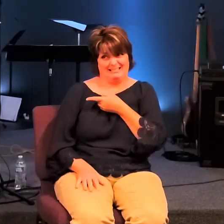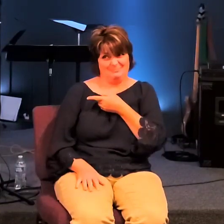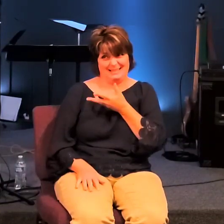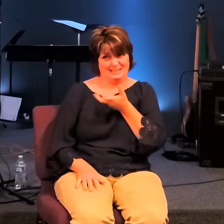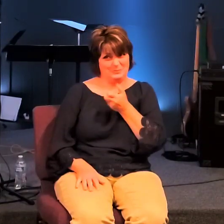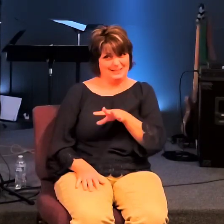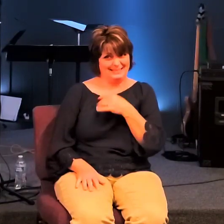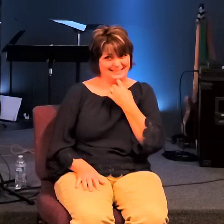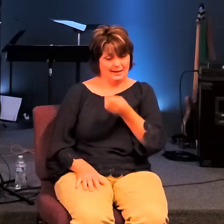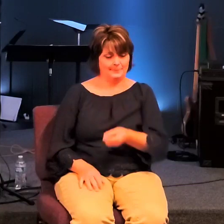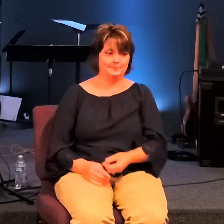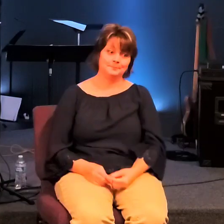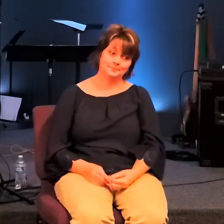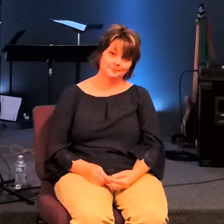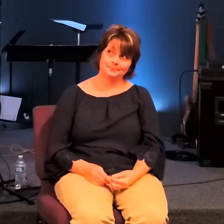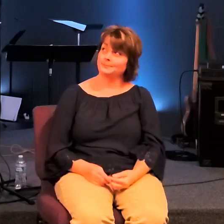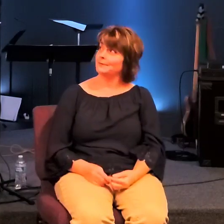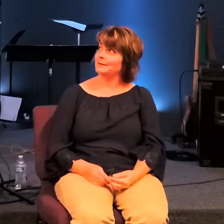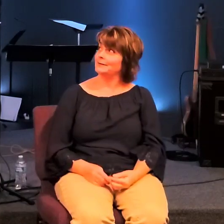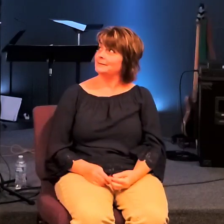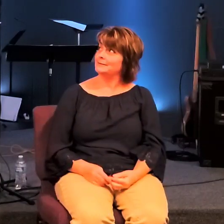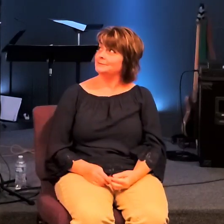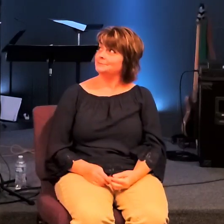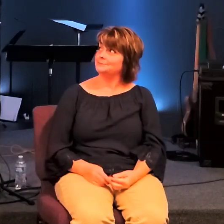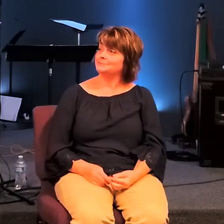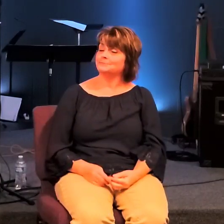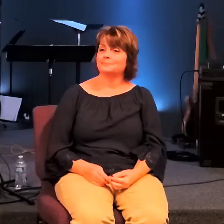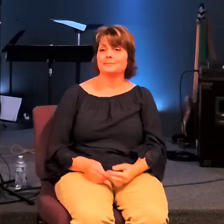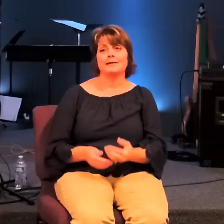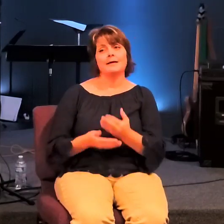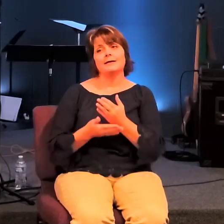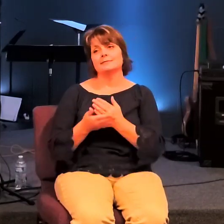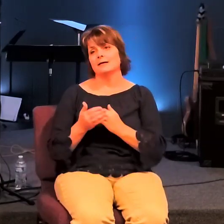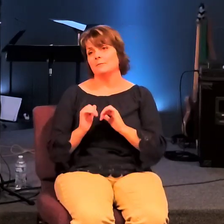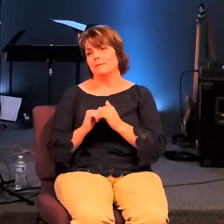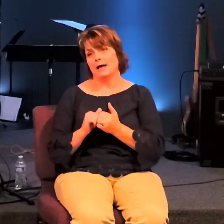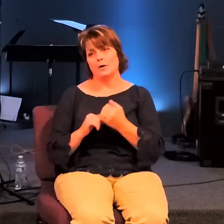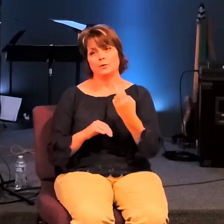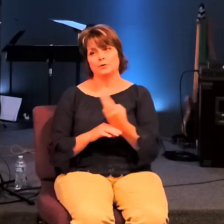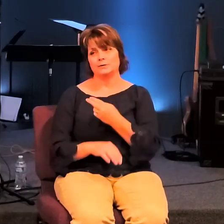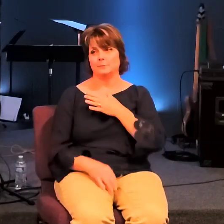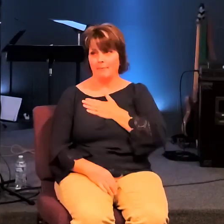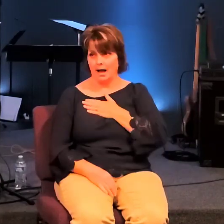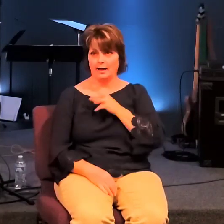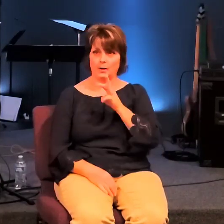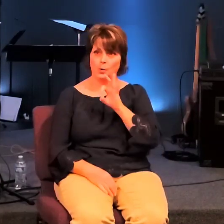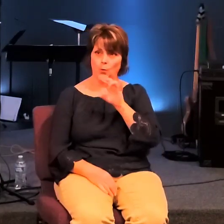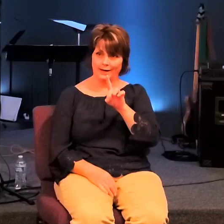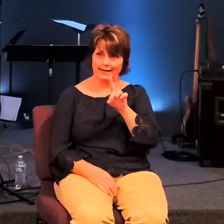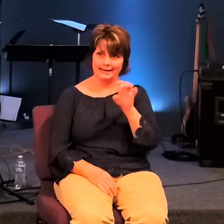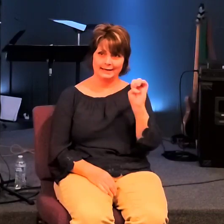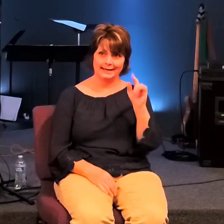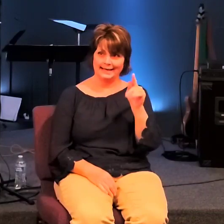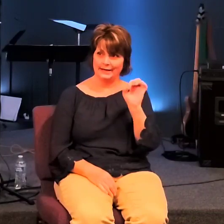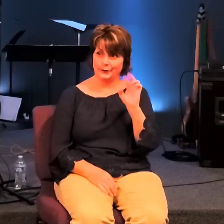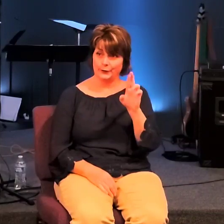the somehow in the midst of using my weedeater my weedeater threw a rock and I added those